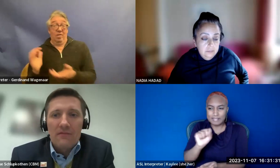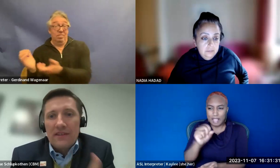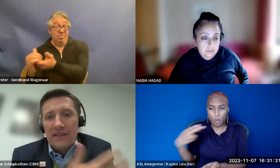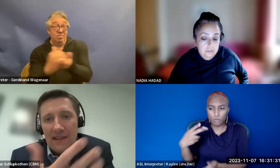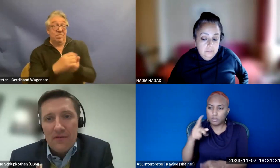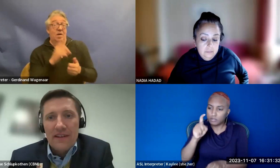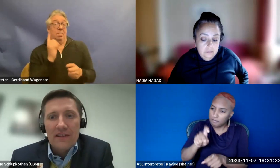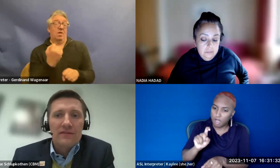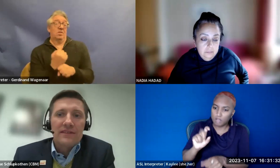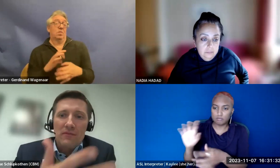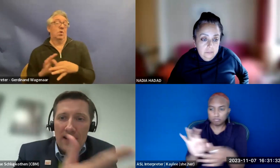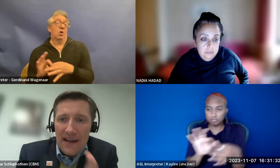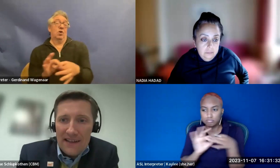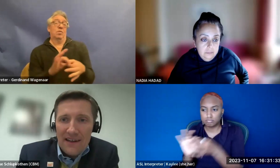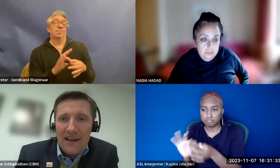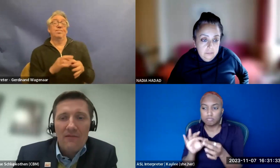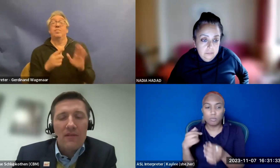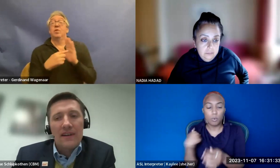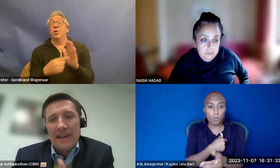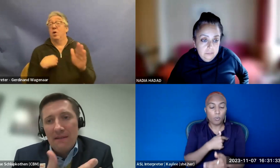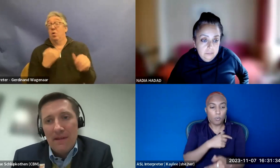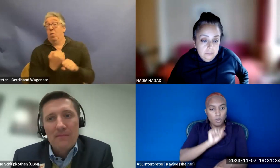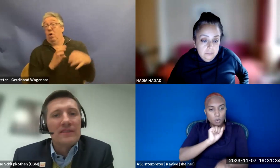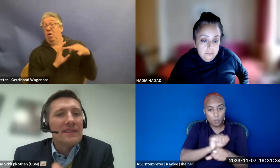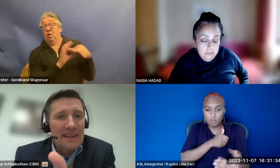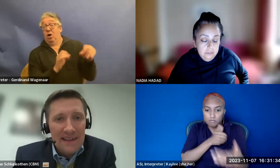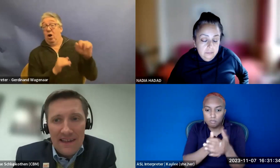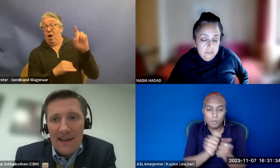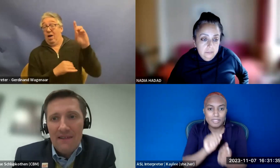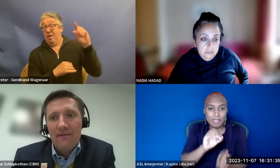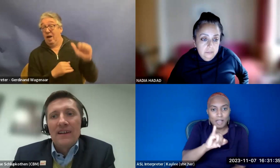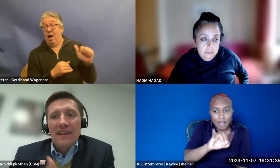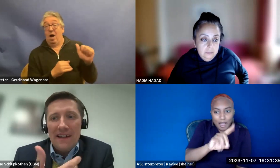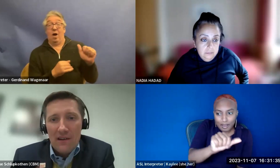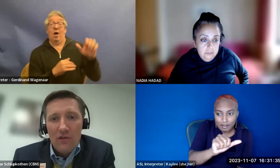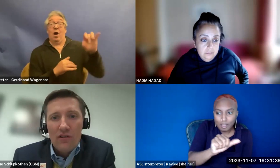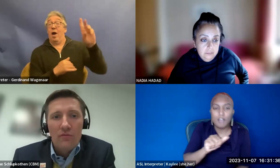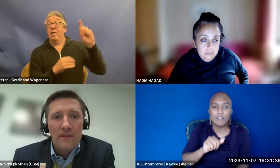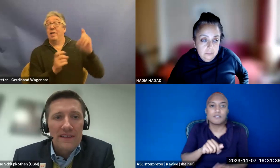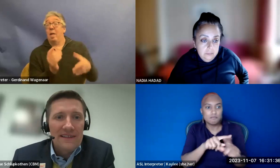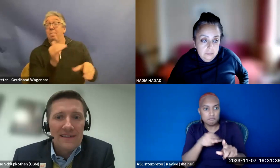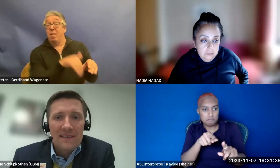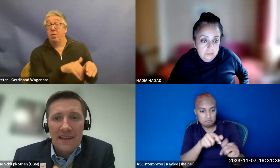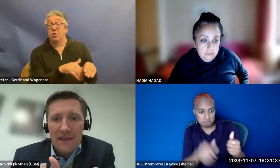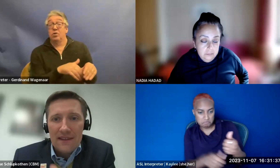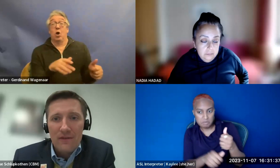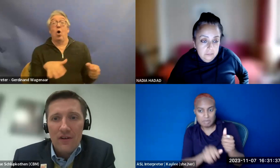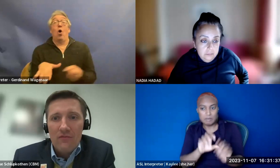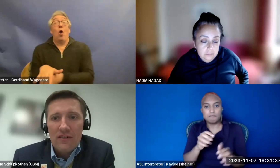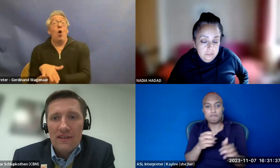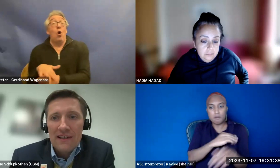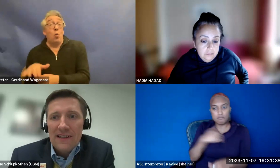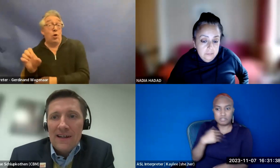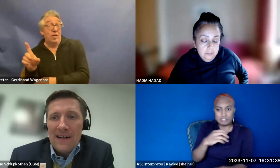We collaborate closely with IDA, members like EDF, and local OPDs to take things forward.